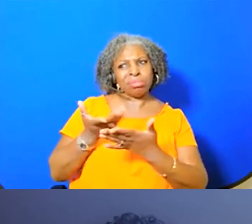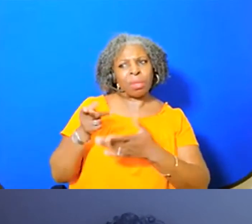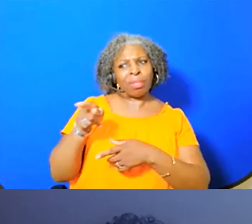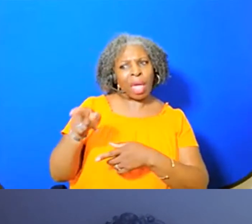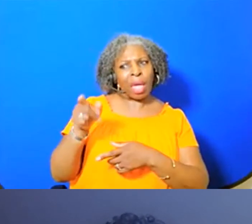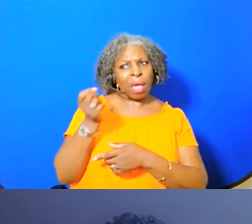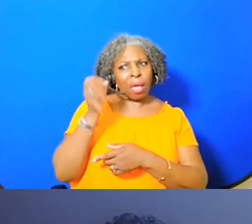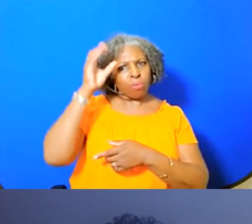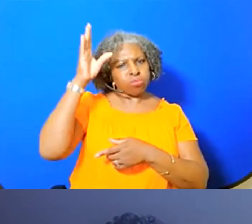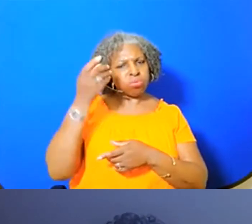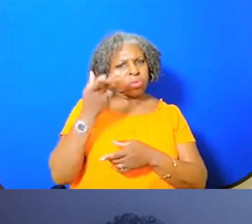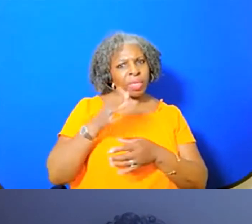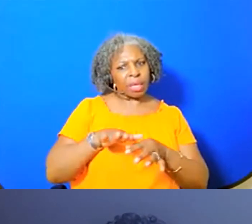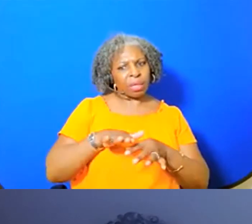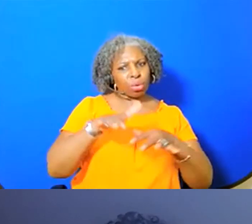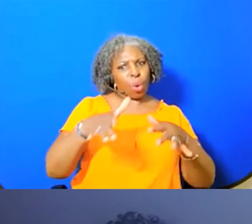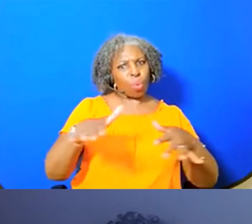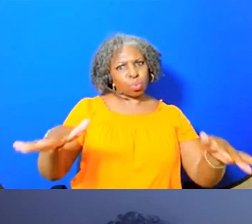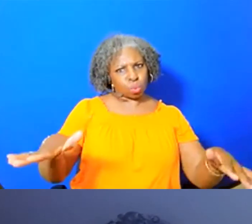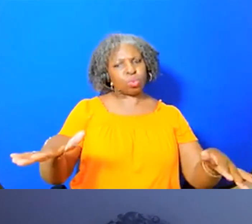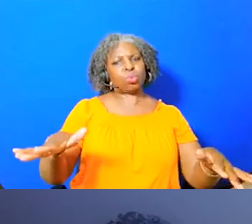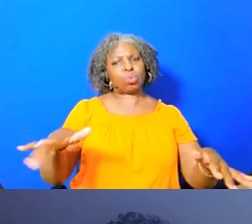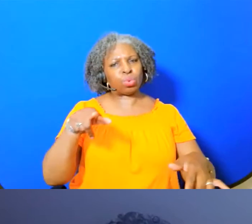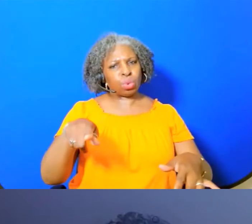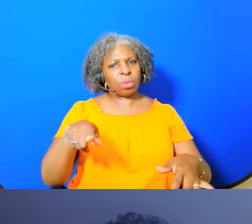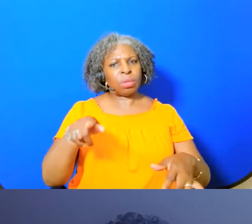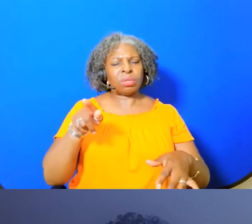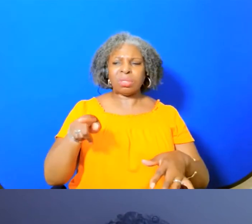really sort of starting to talk to/with people that really understand the context.